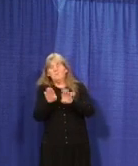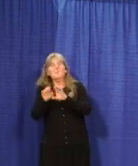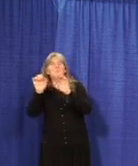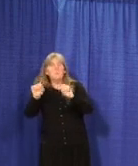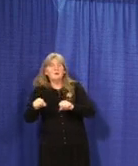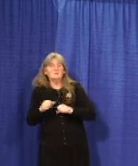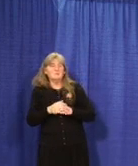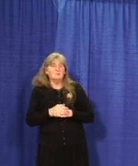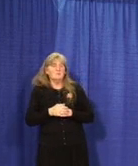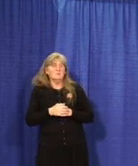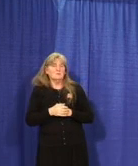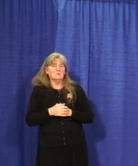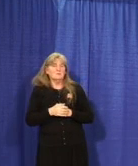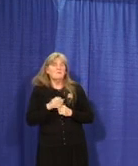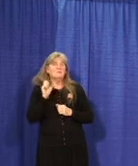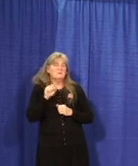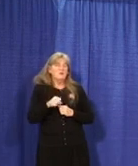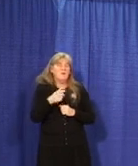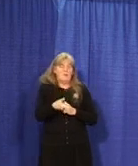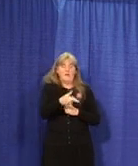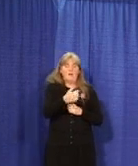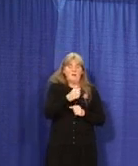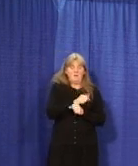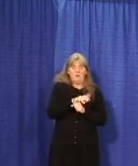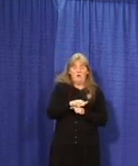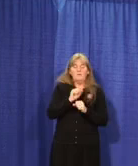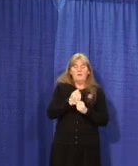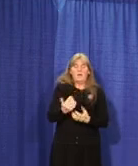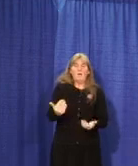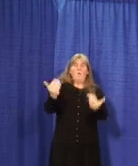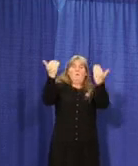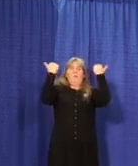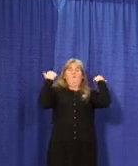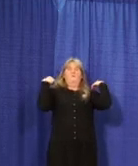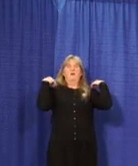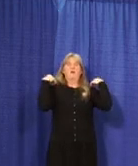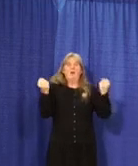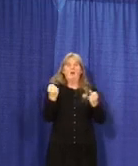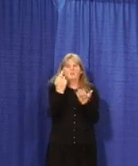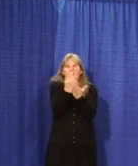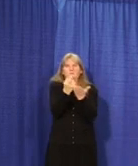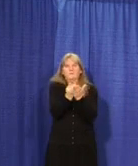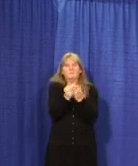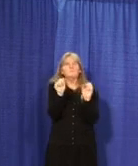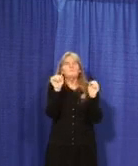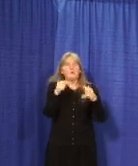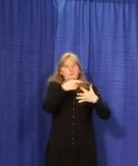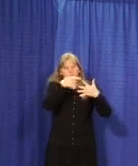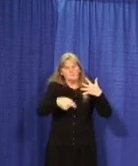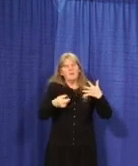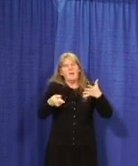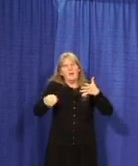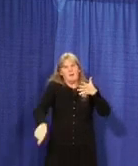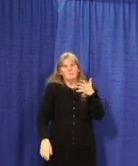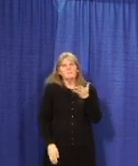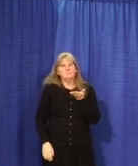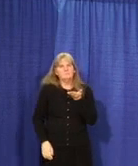could overwhelm public health. All of these are very real possibilities. Through the advice I give to